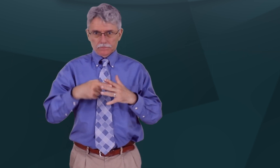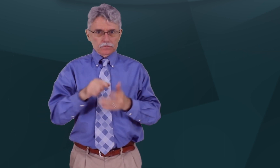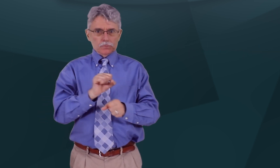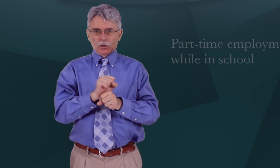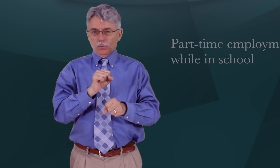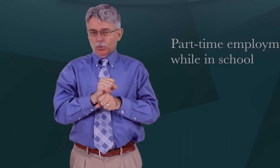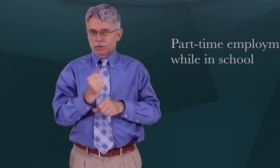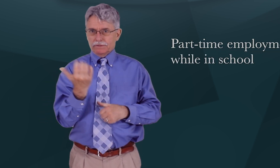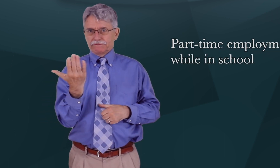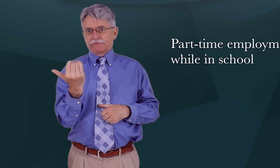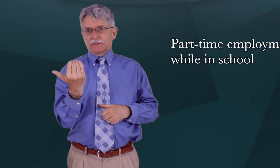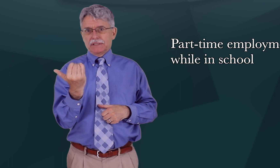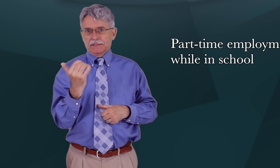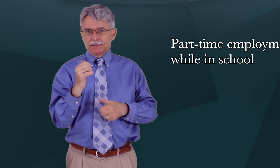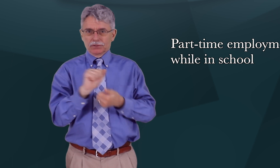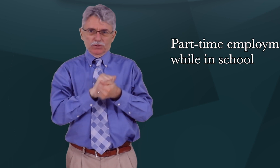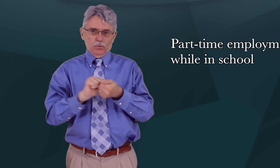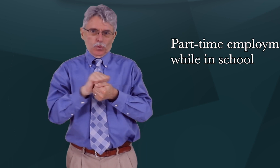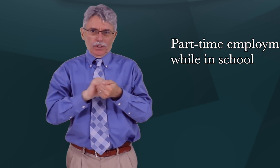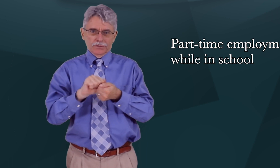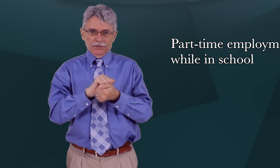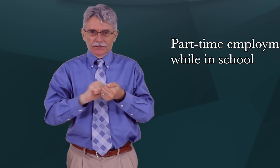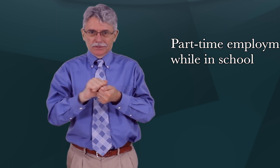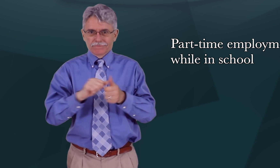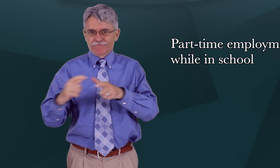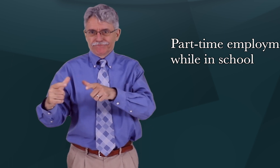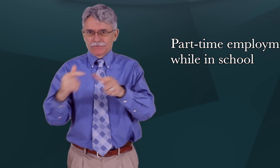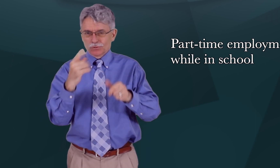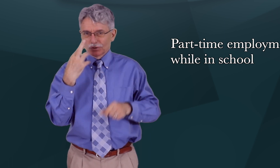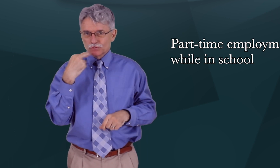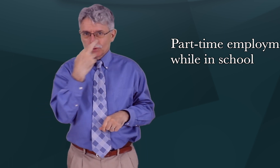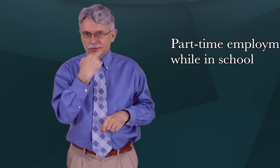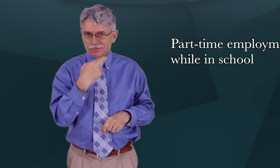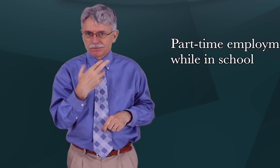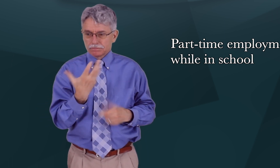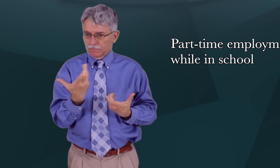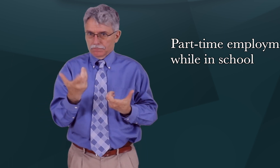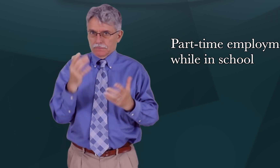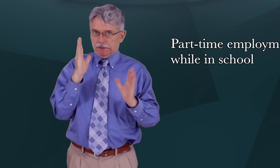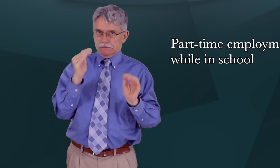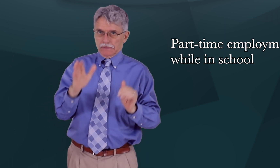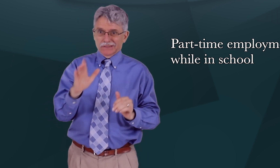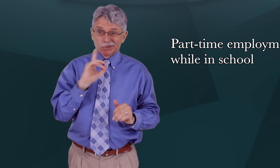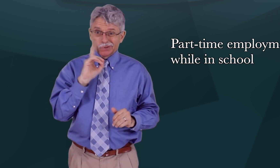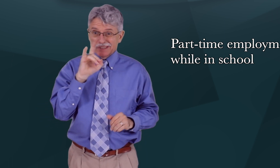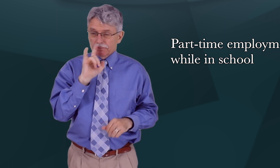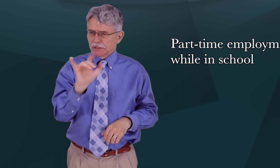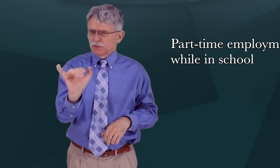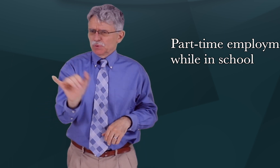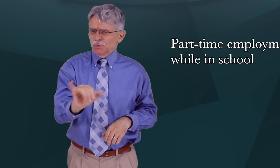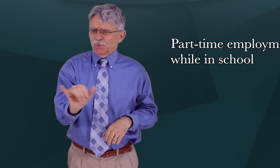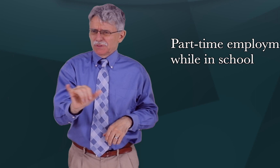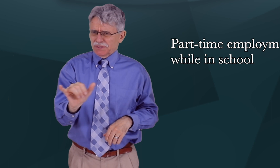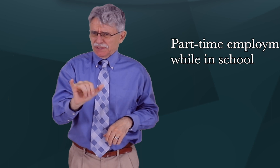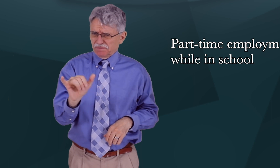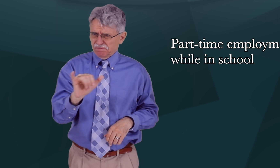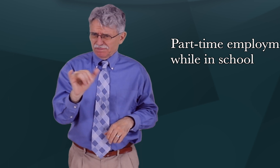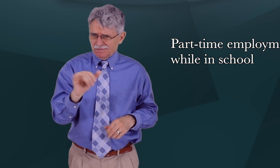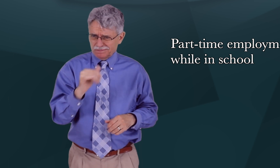Many of us started -- I started work when I was fifteen washing dishes in a restaurant. We expect our deaf kids to do the same.